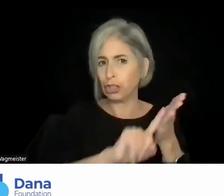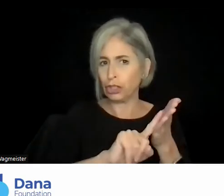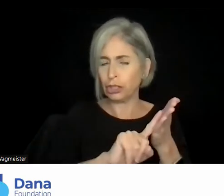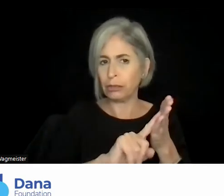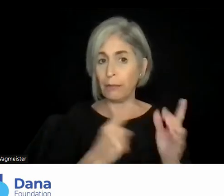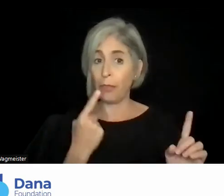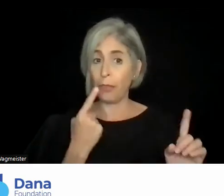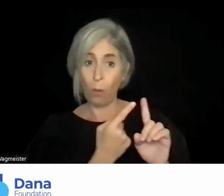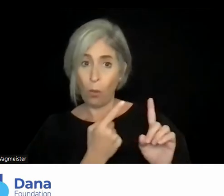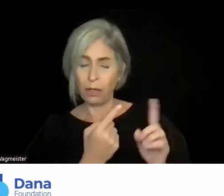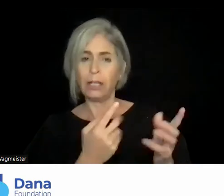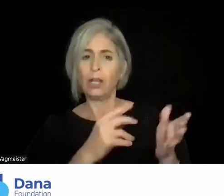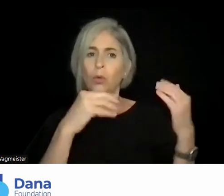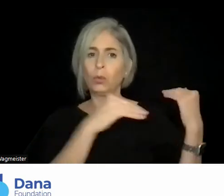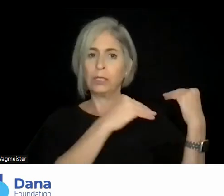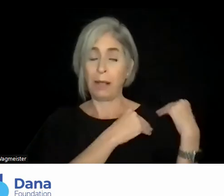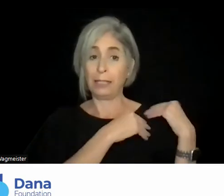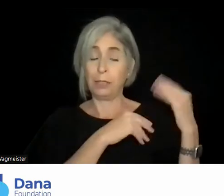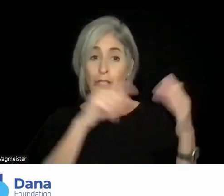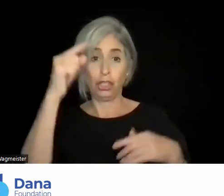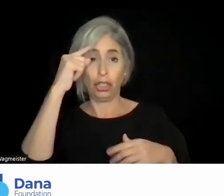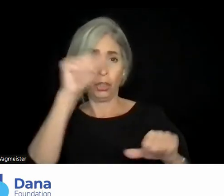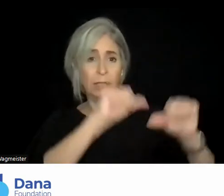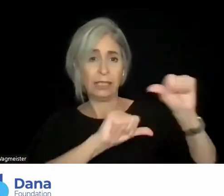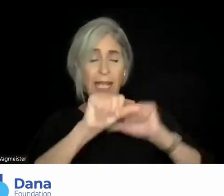neuroscience research and the applications that have research. I